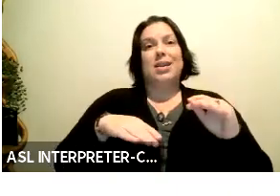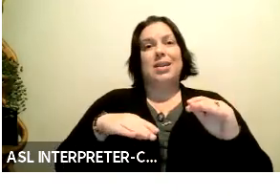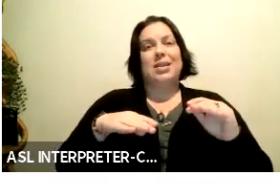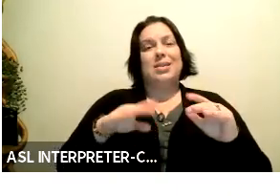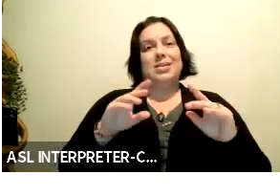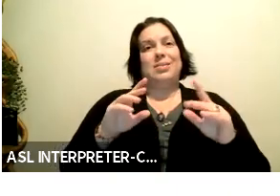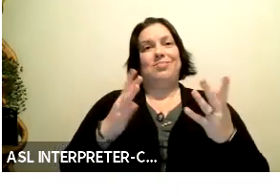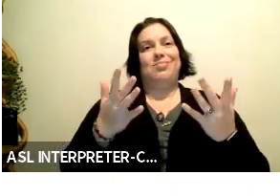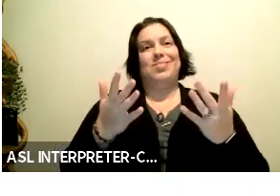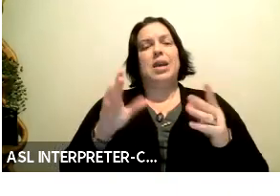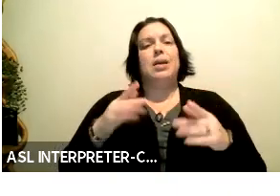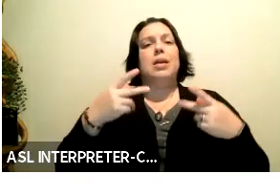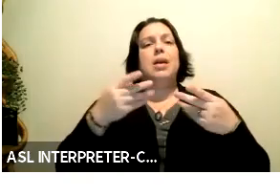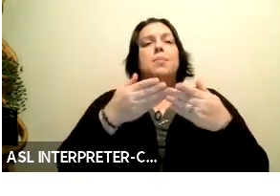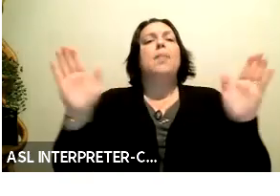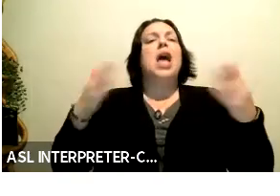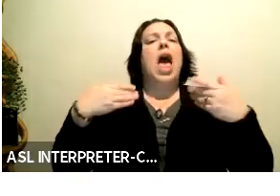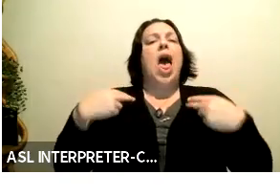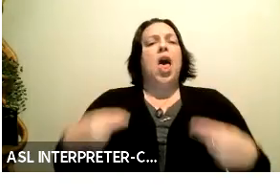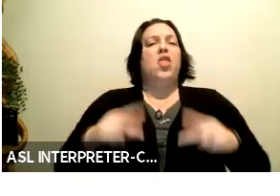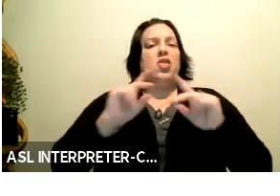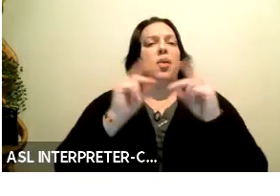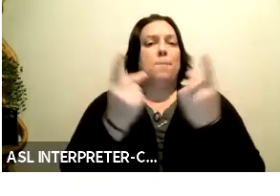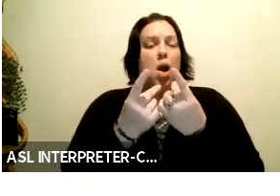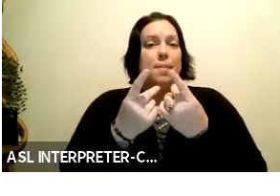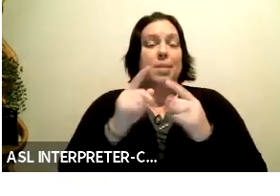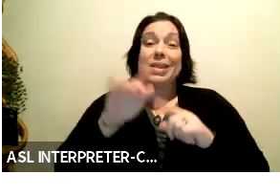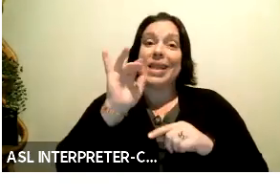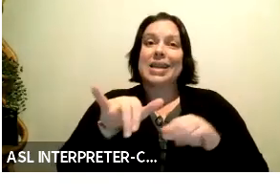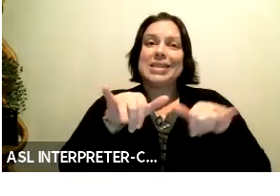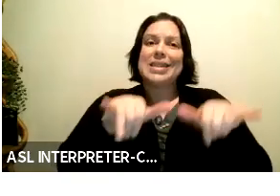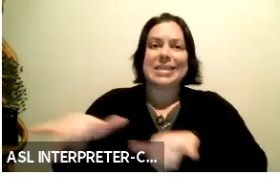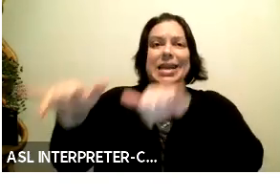Public Health was the designated state agency for health and medical disaster concerns,